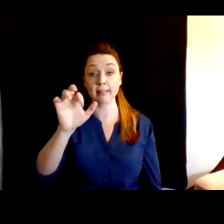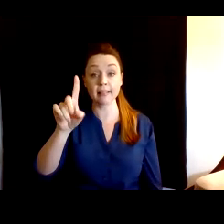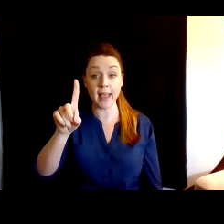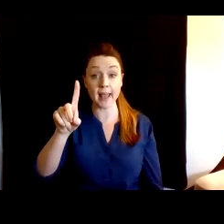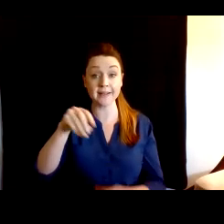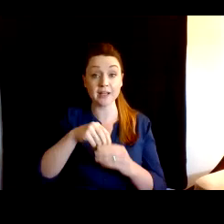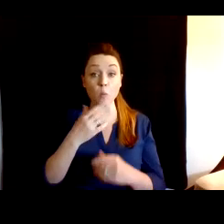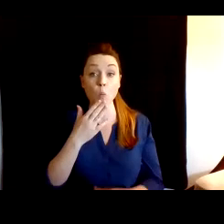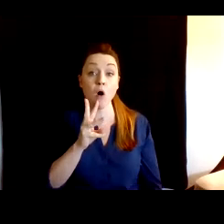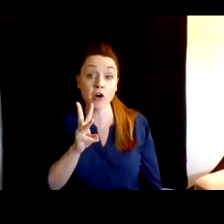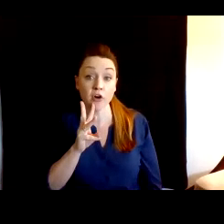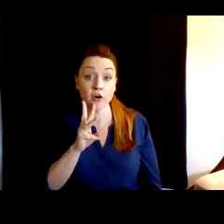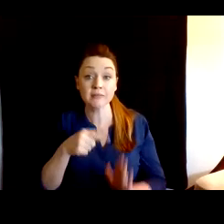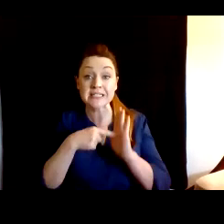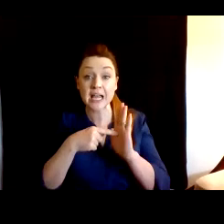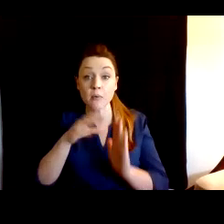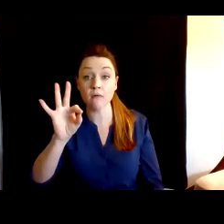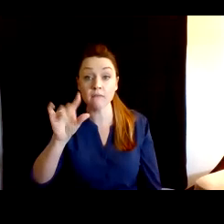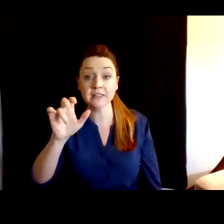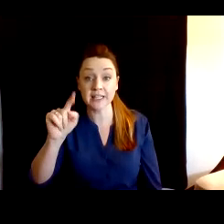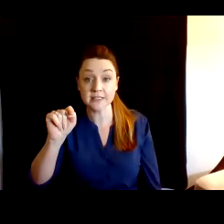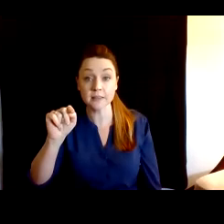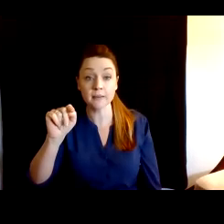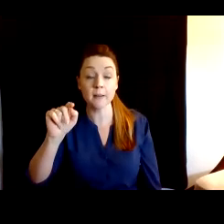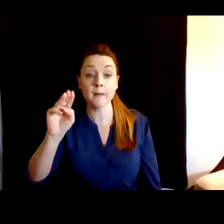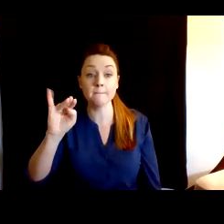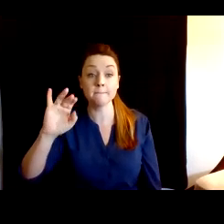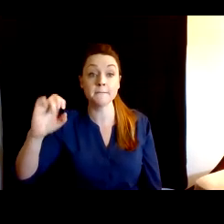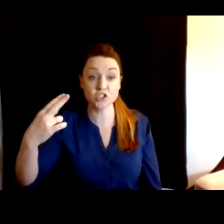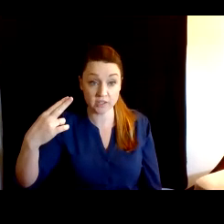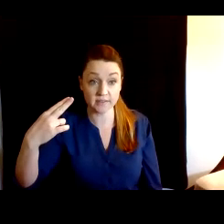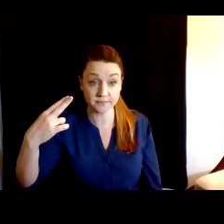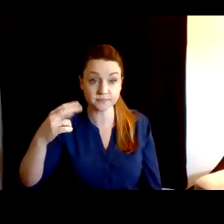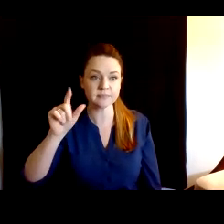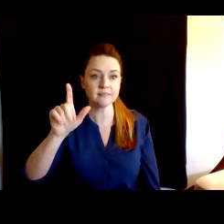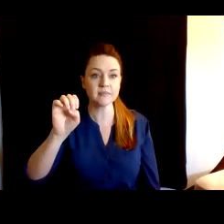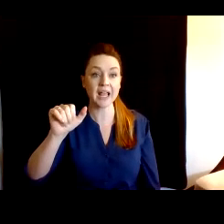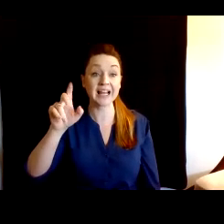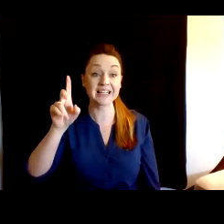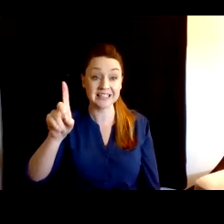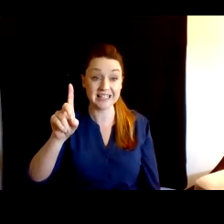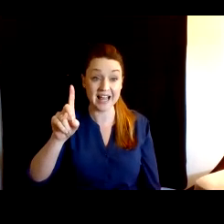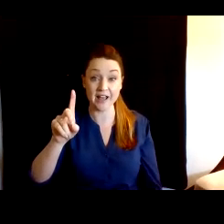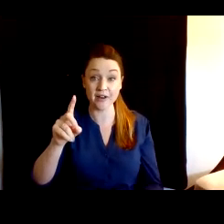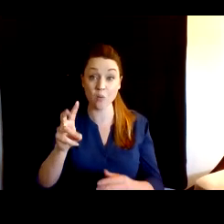Flint, Michigan would be an example. And how lead, of course, has an impact in hiring